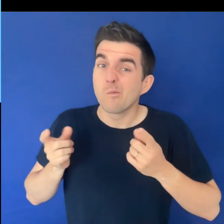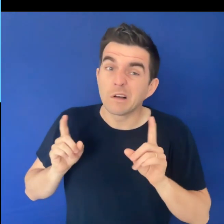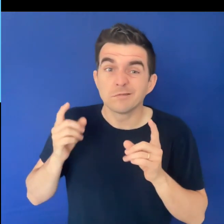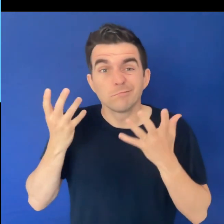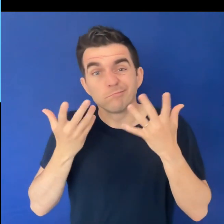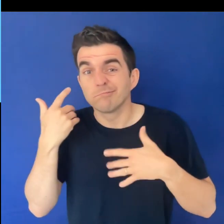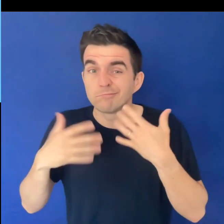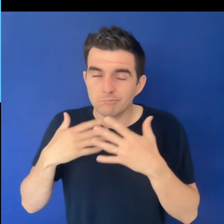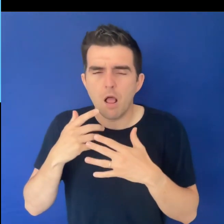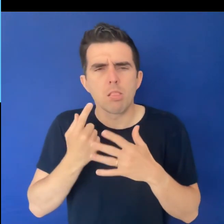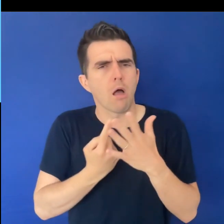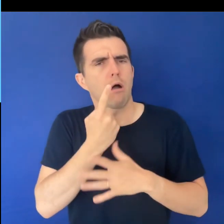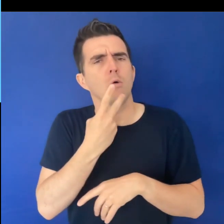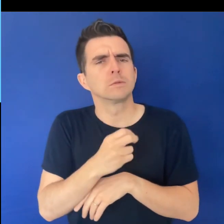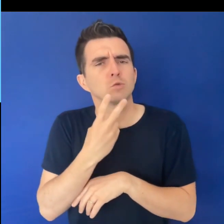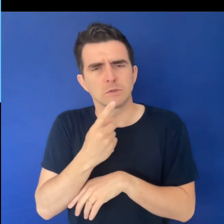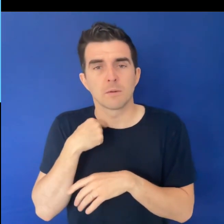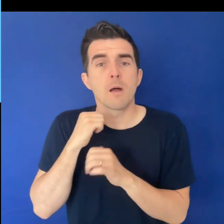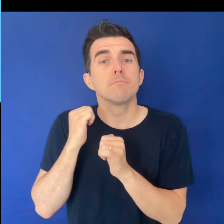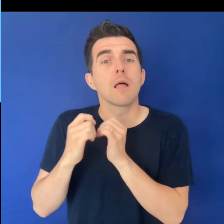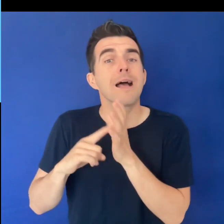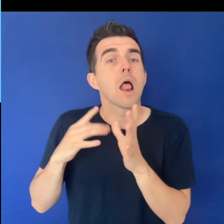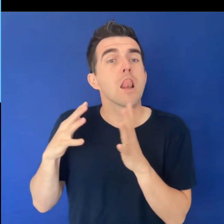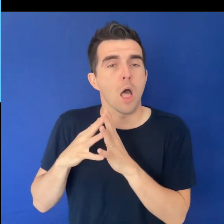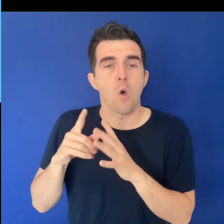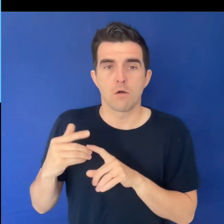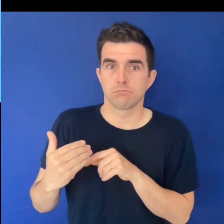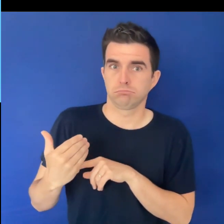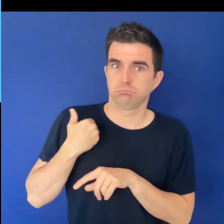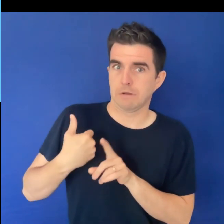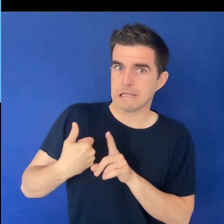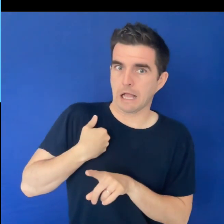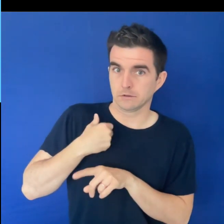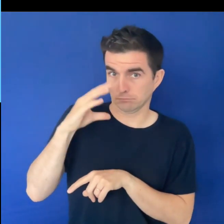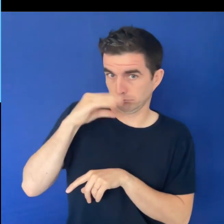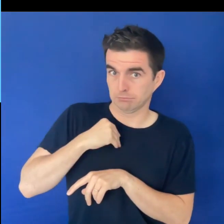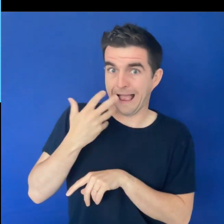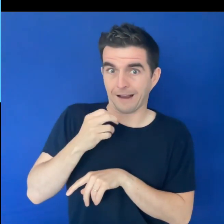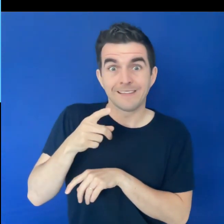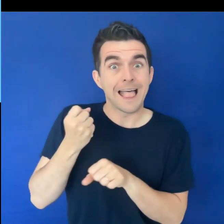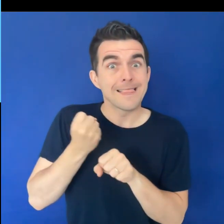But, you know, in 2021 my brother in law, he sent me a text telling me about a game called